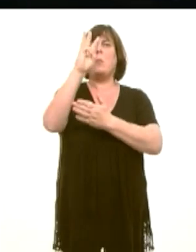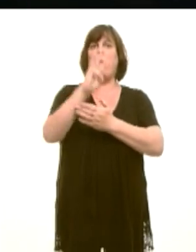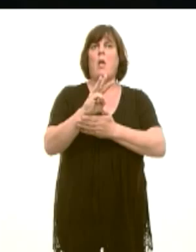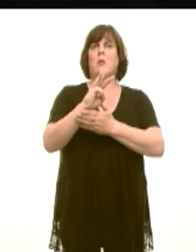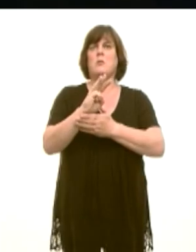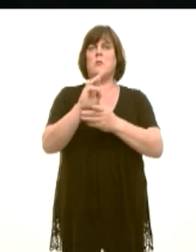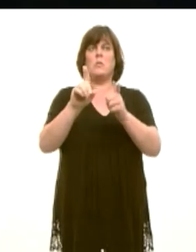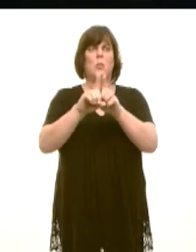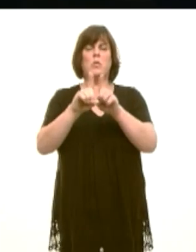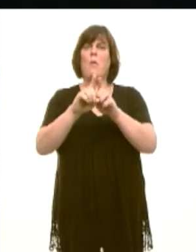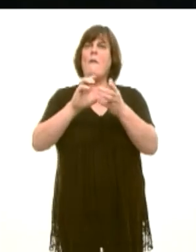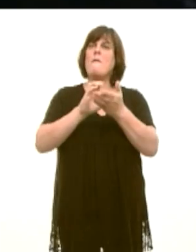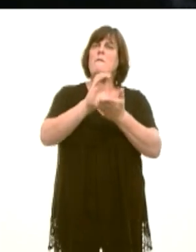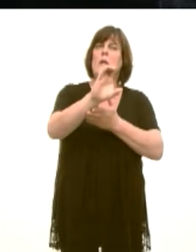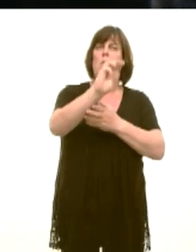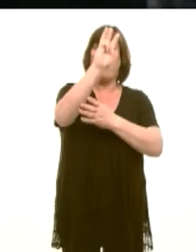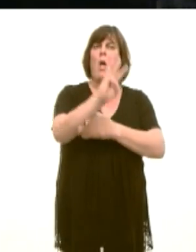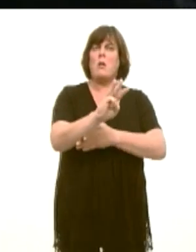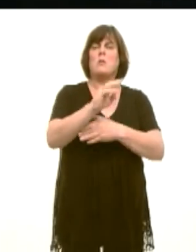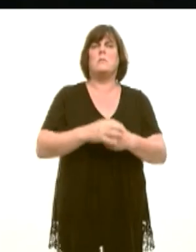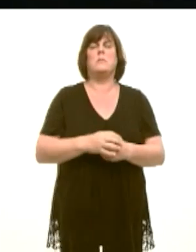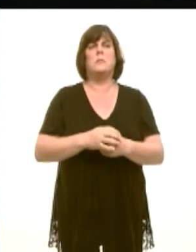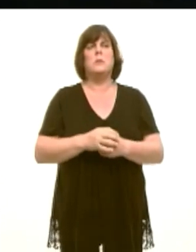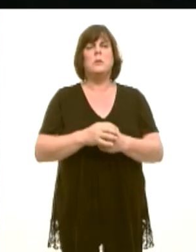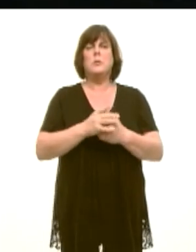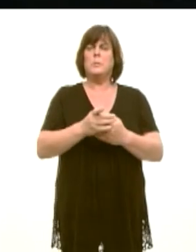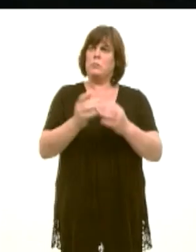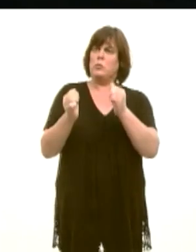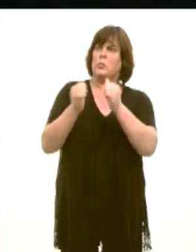Do you agree with me, First Minister, that whatever form business support finally takes